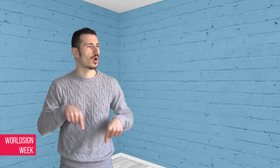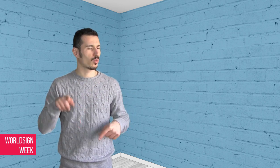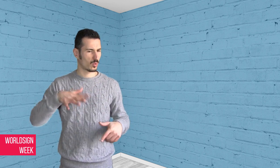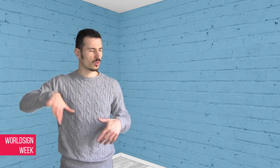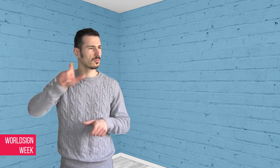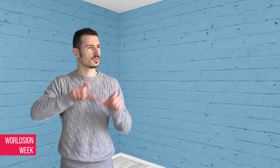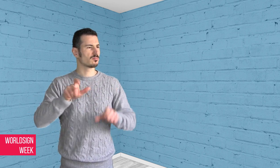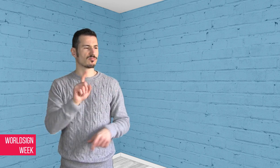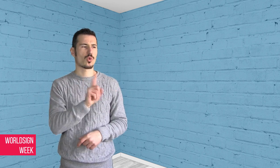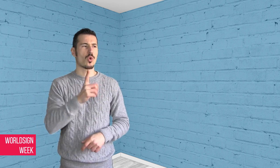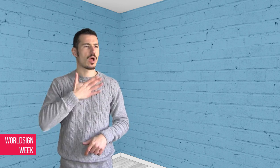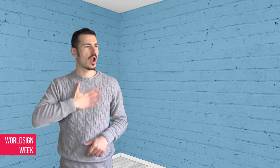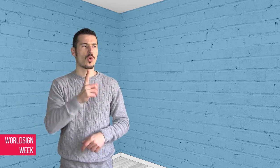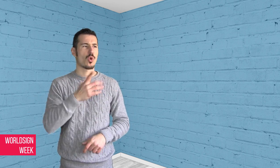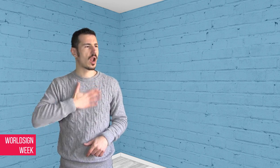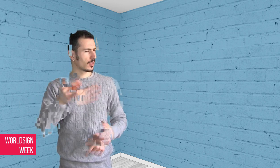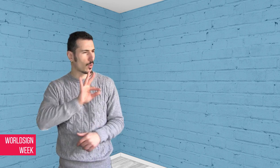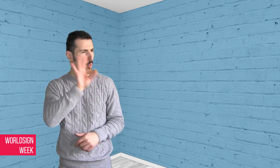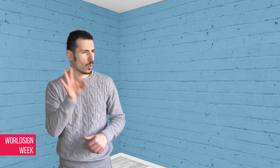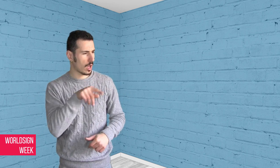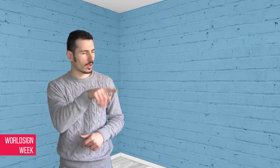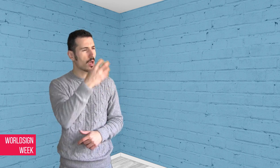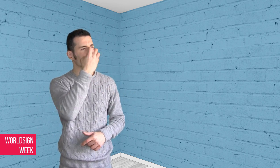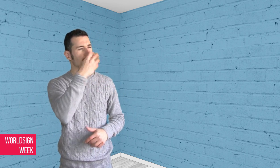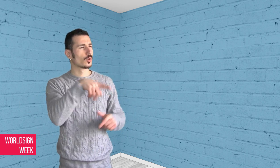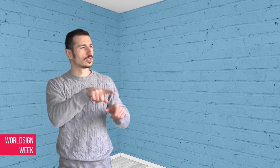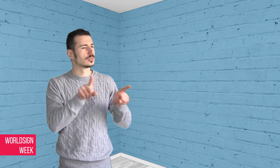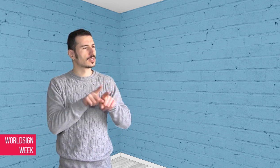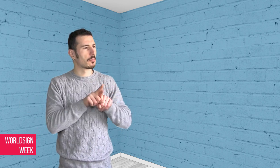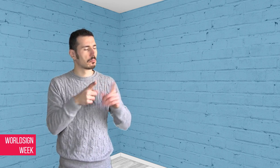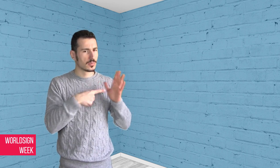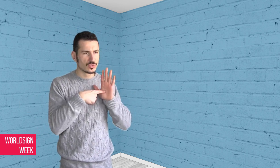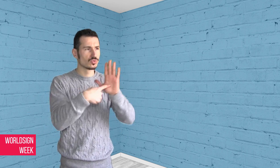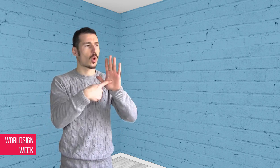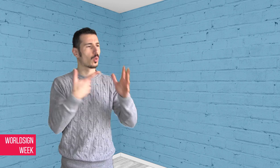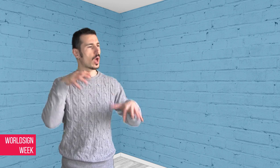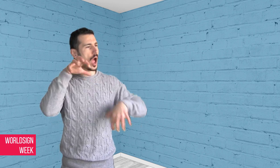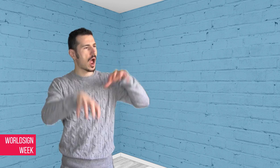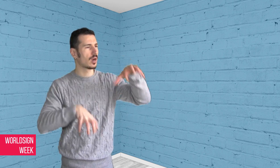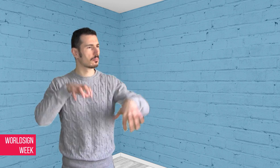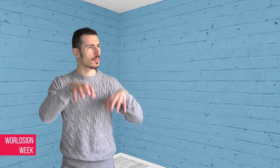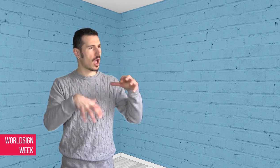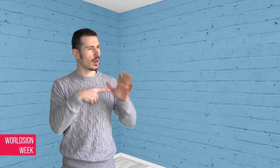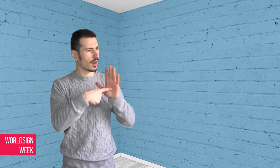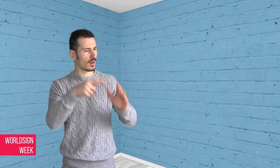to this form of entertainment for various reasons but especially because